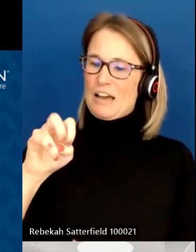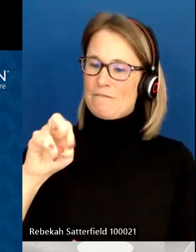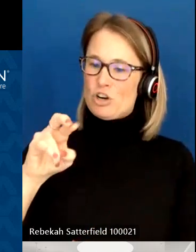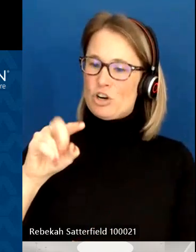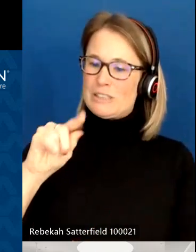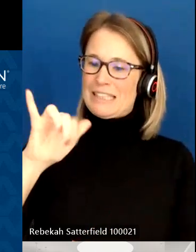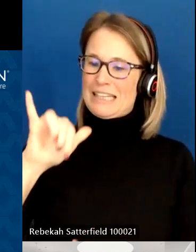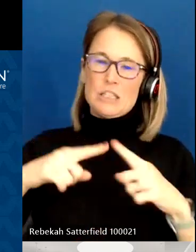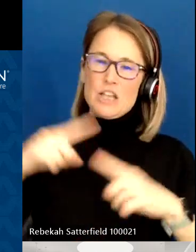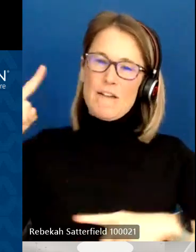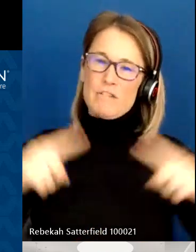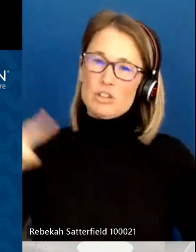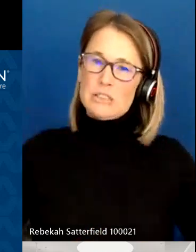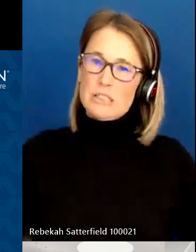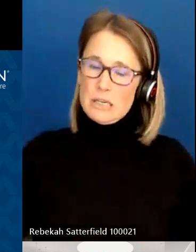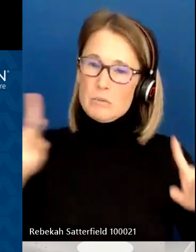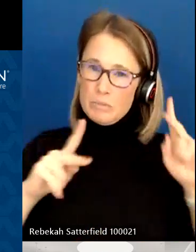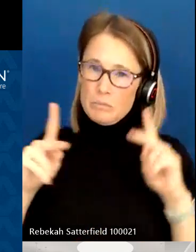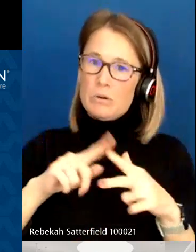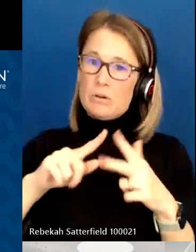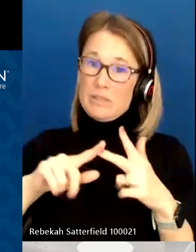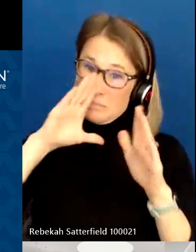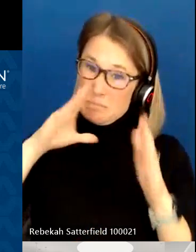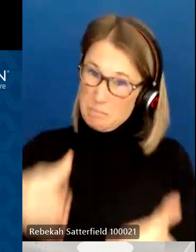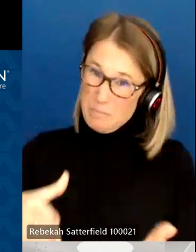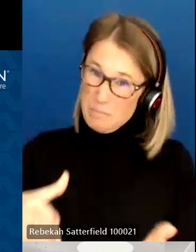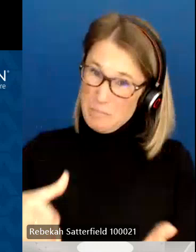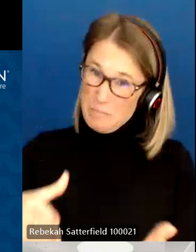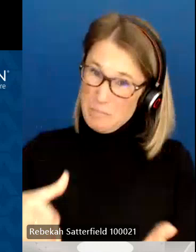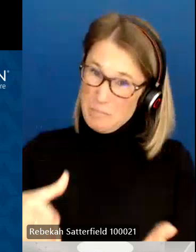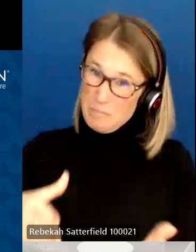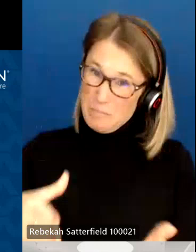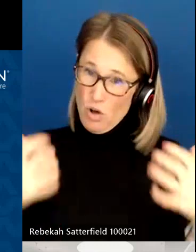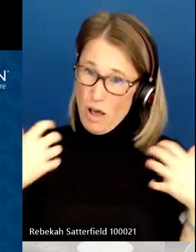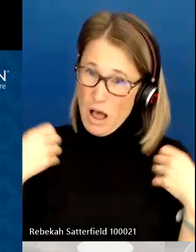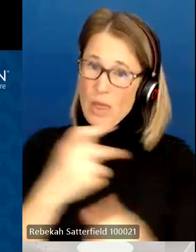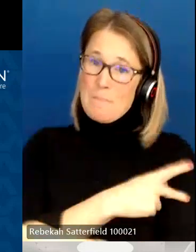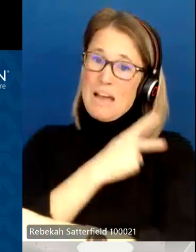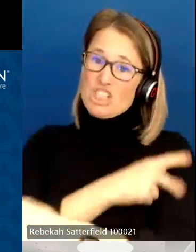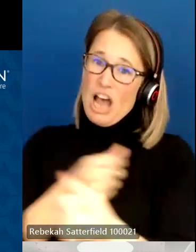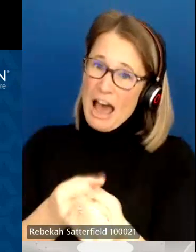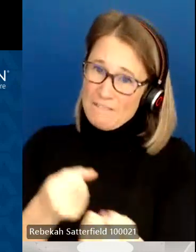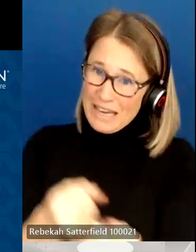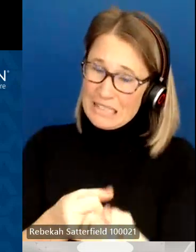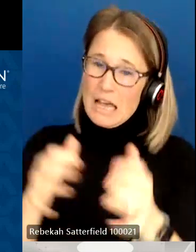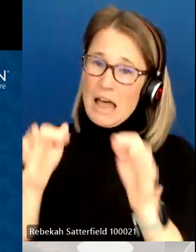with a focus on Behavioral Health uh Patient Advocates uh language access manages only one